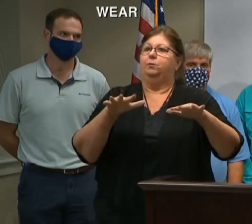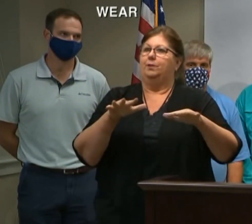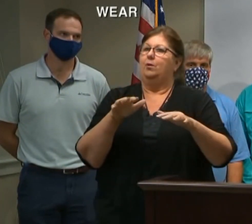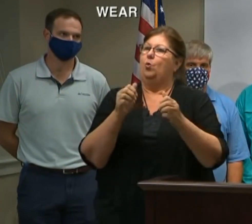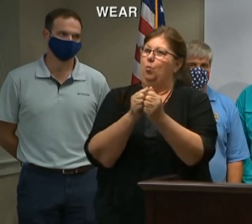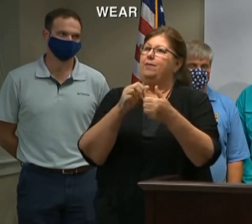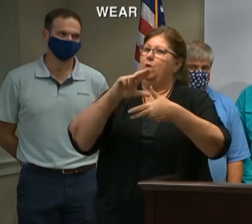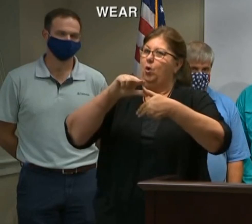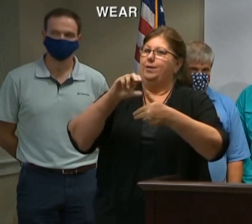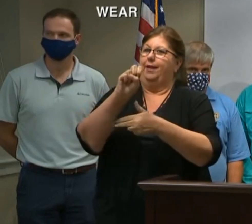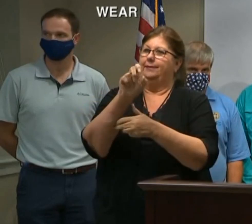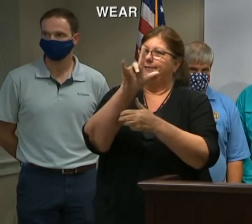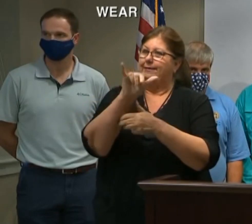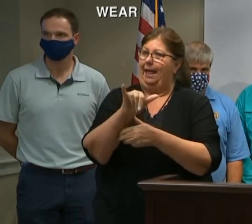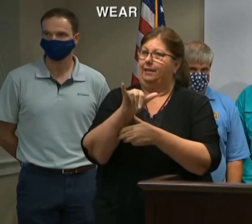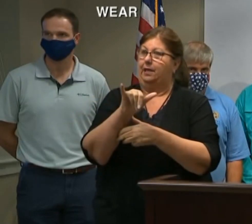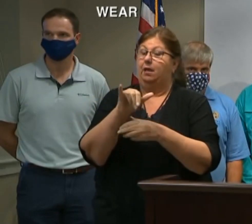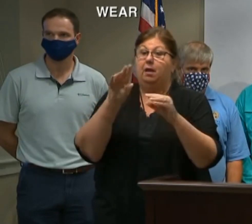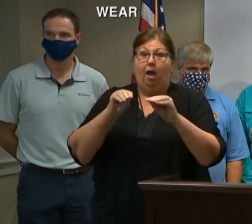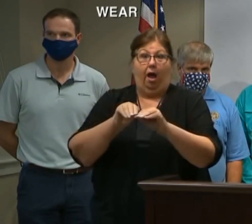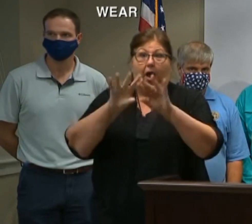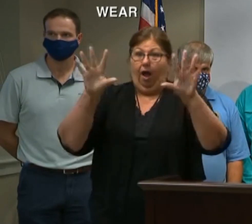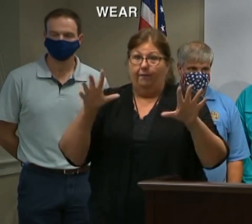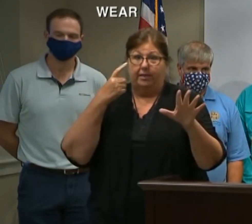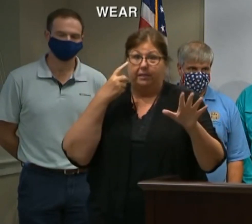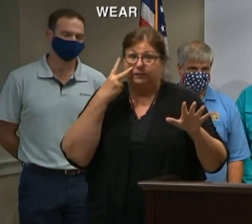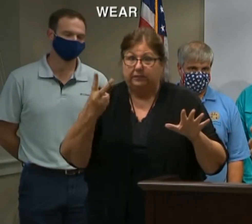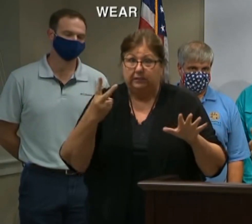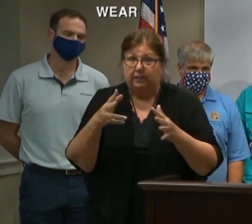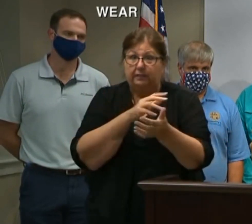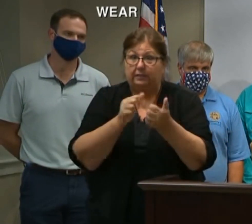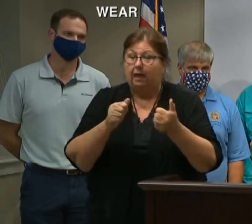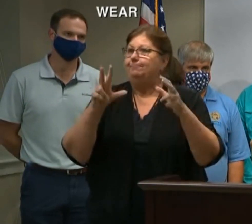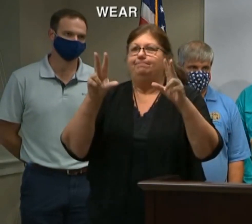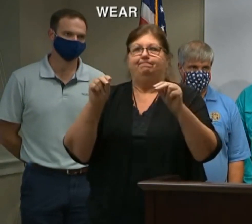as easily apparent and so we are asking our residents our citizens